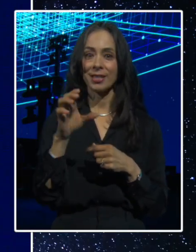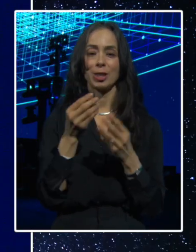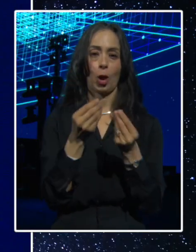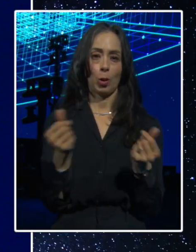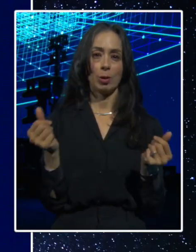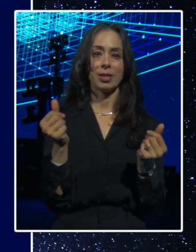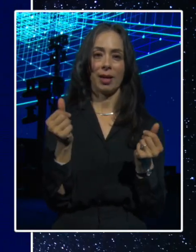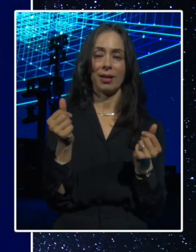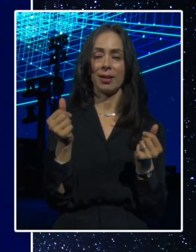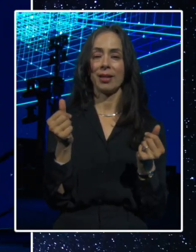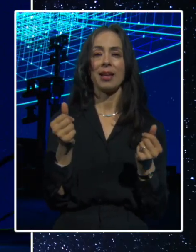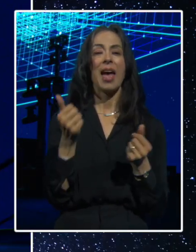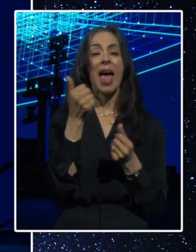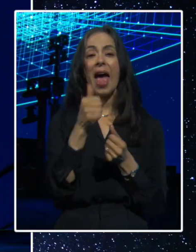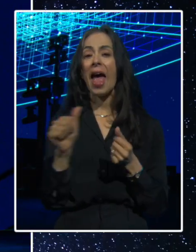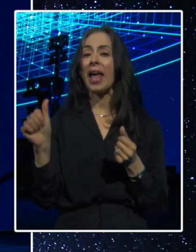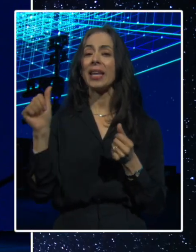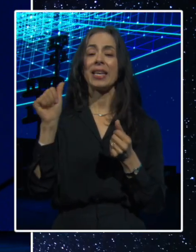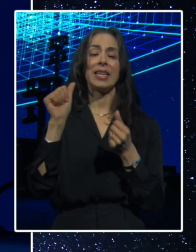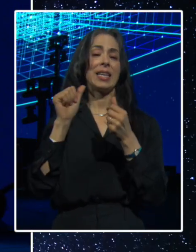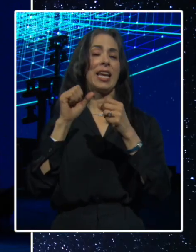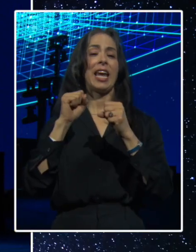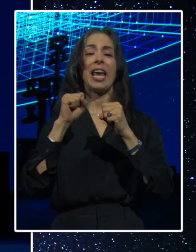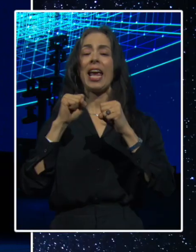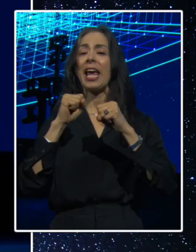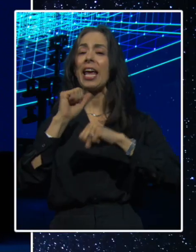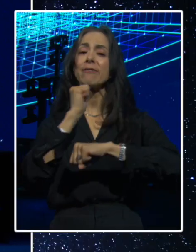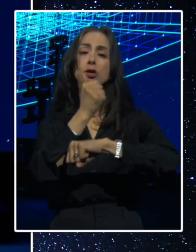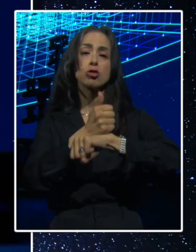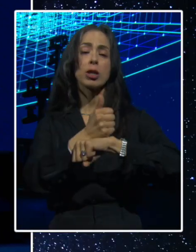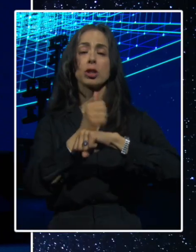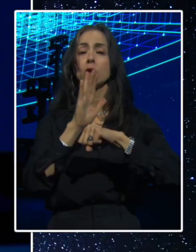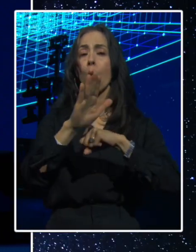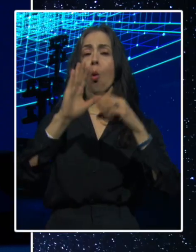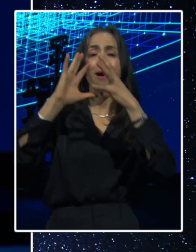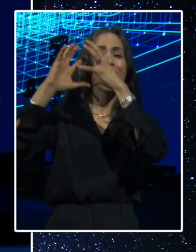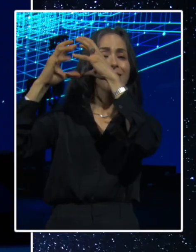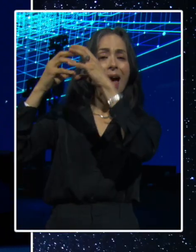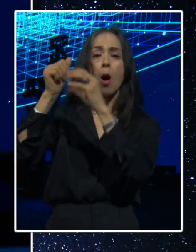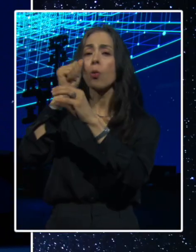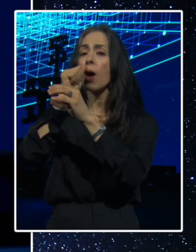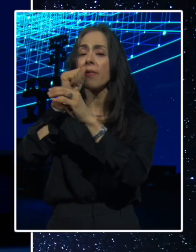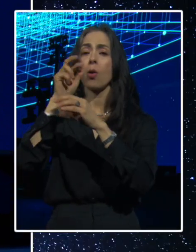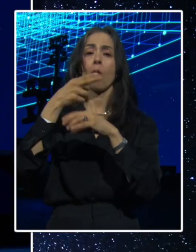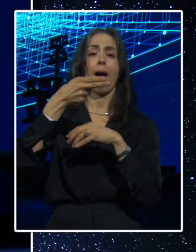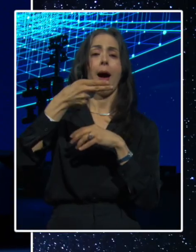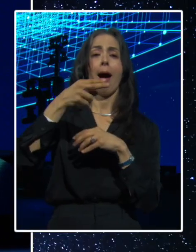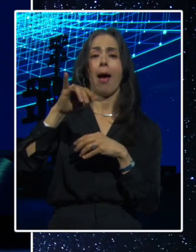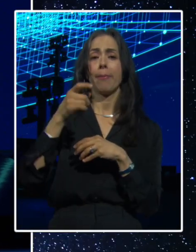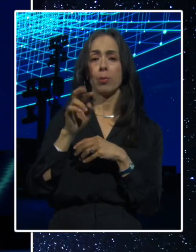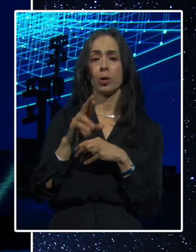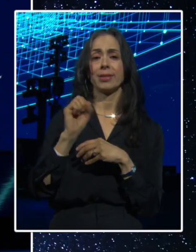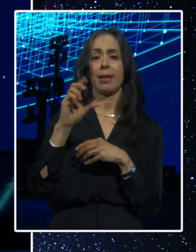that runs any workload on any infrastructure from your own private cloud to hyperscalers